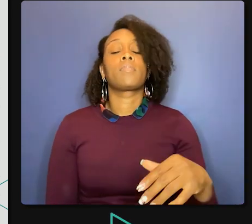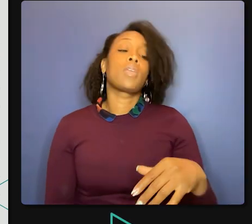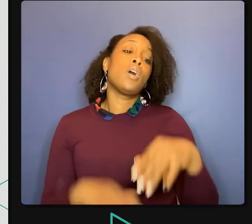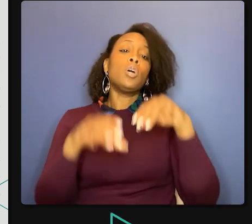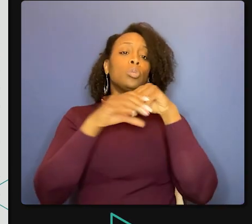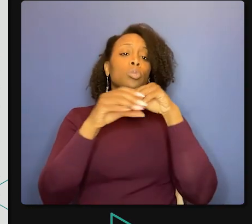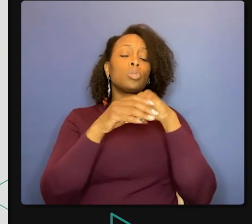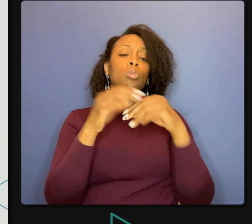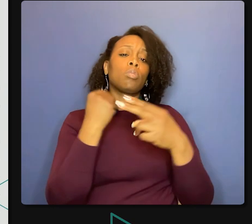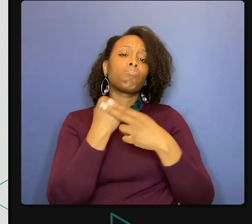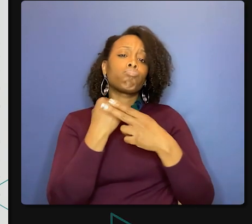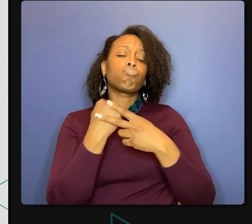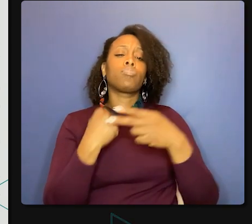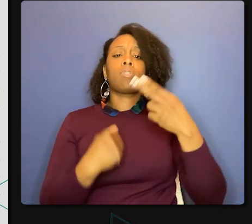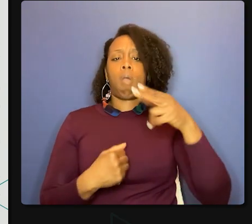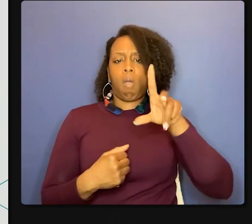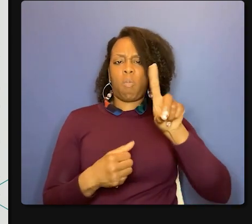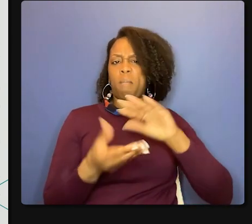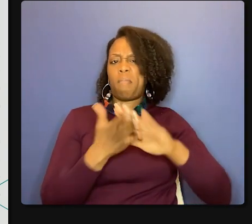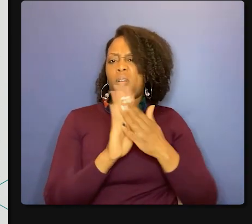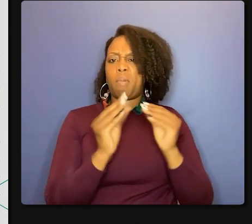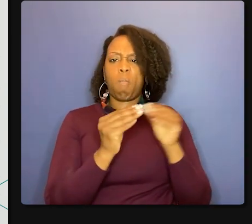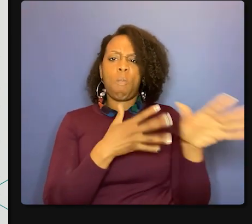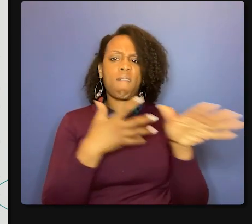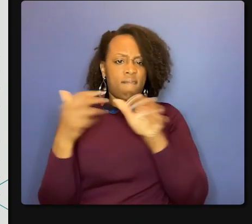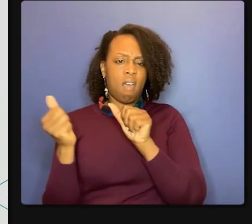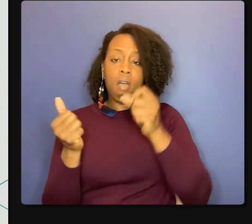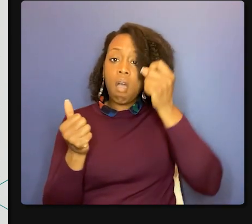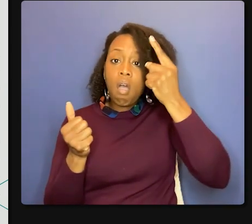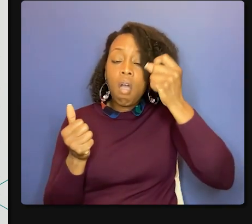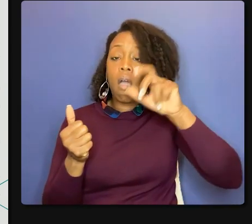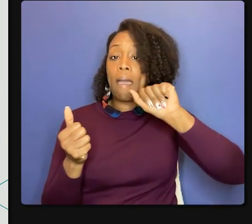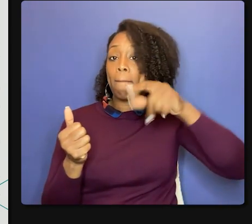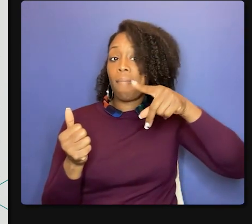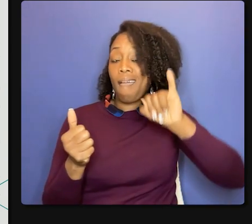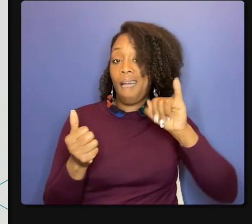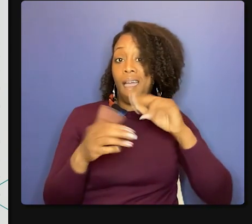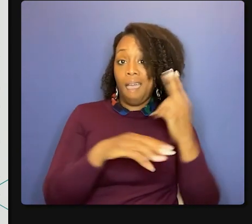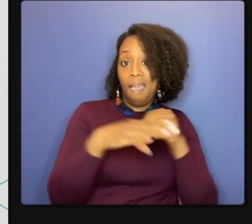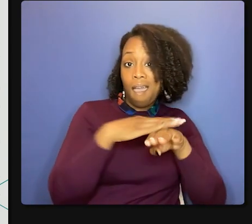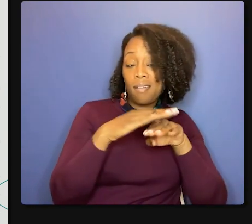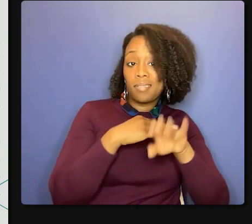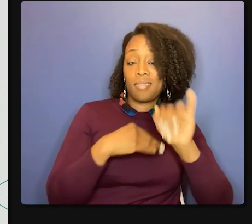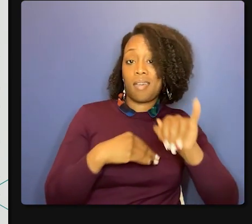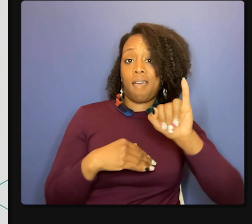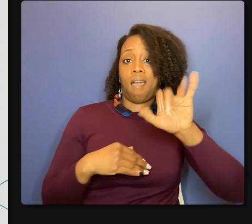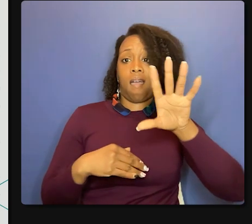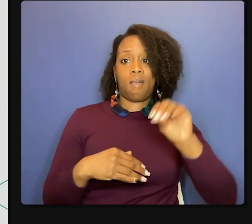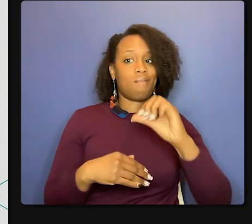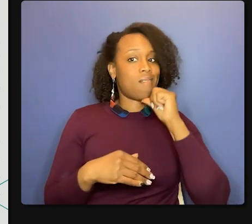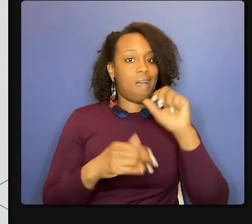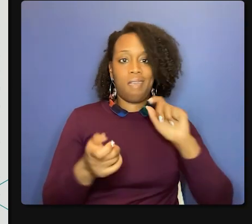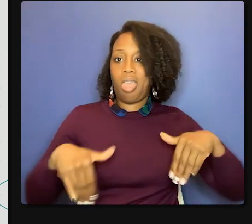So storage hardware is getting faster. And the existing APIs used to access that IO on that hardware,